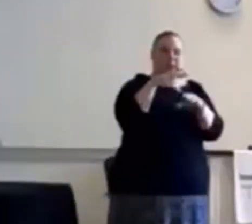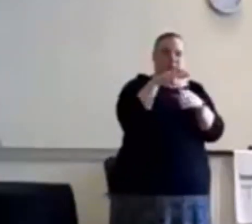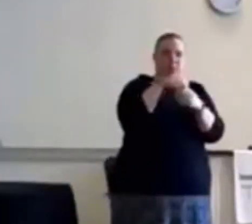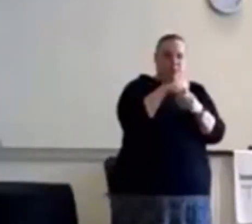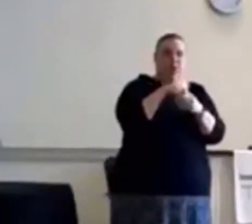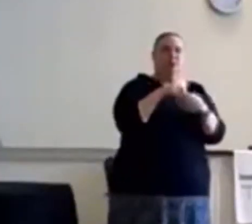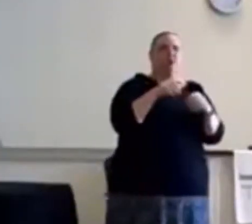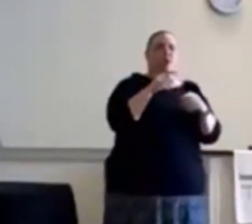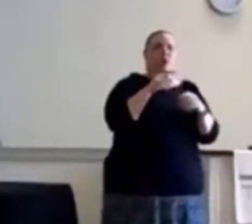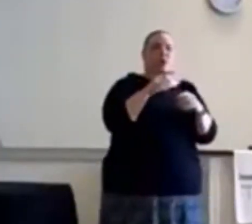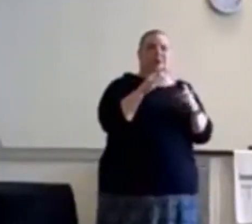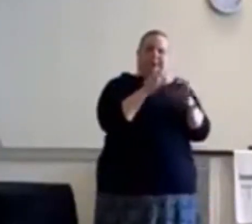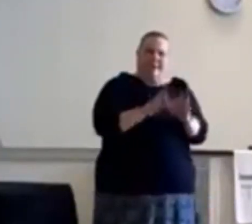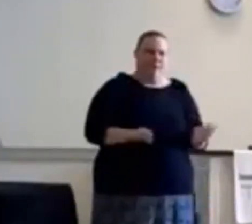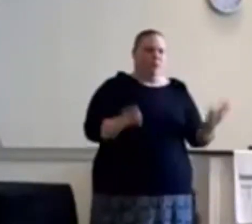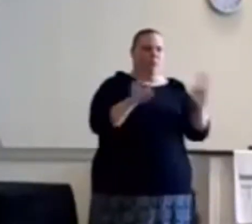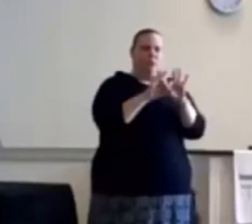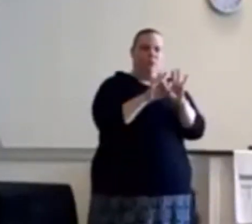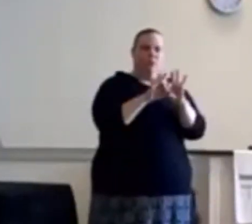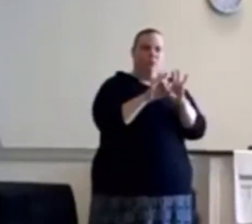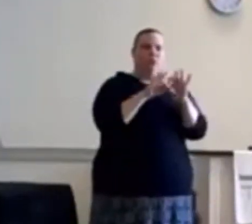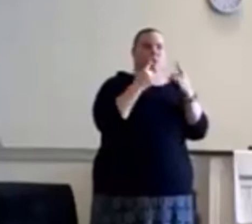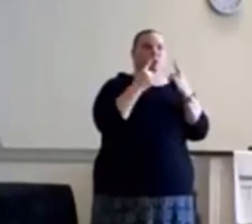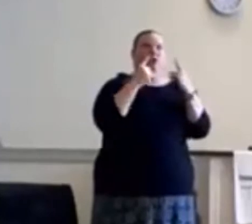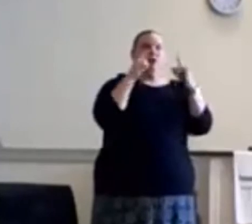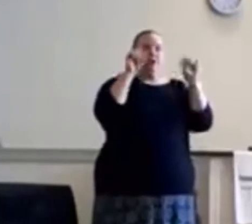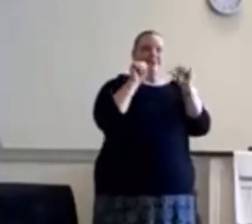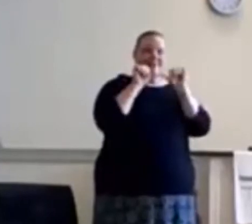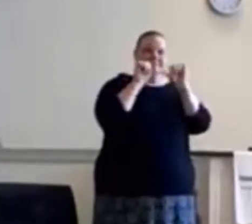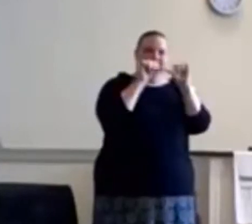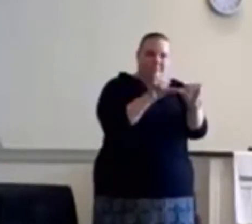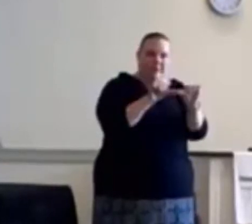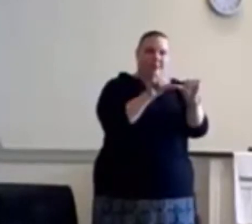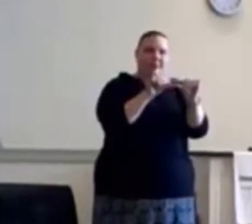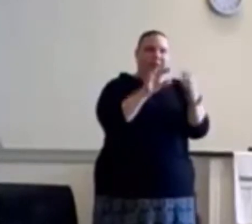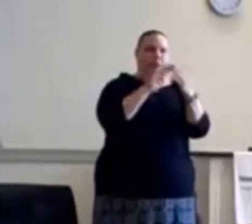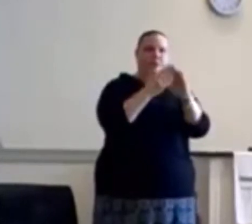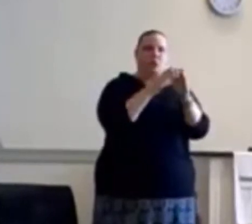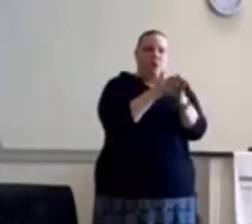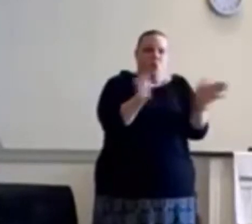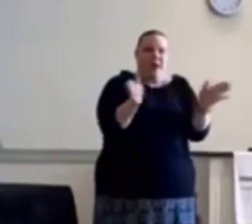achieving and sustaining community-wide disaster resilience. The civil rights